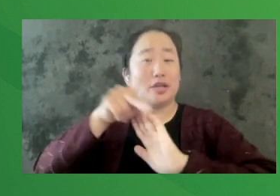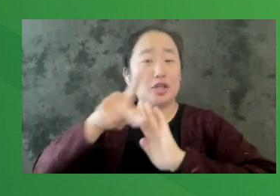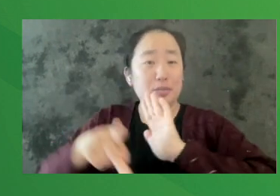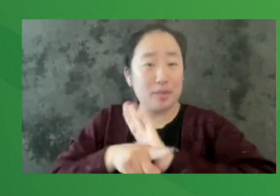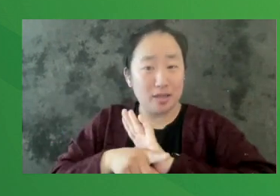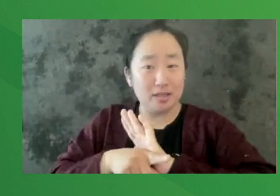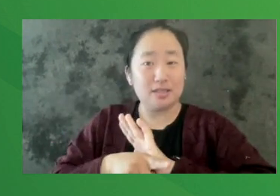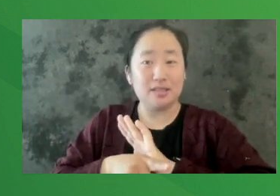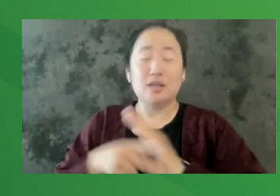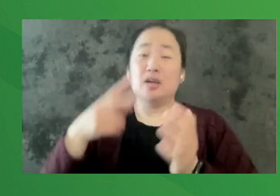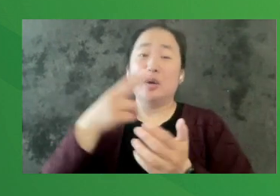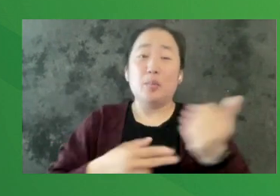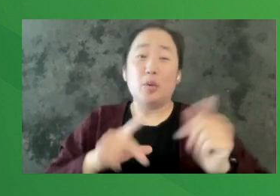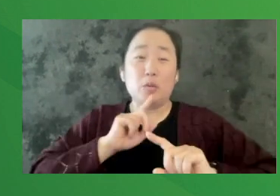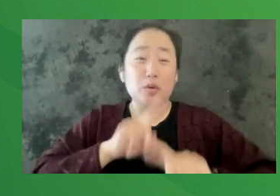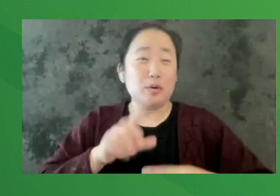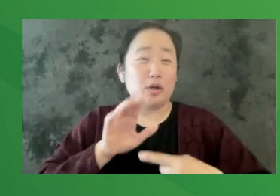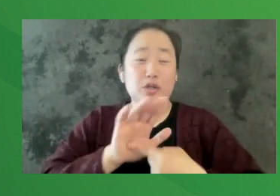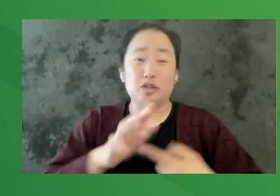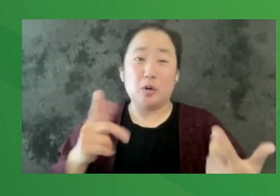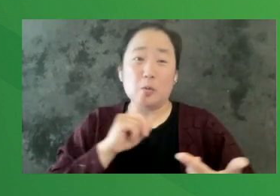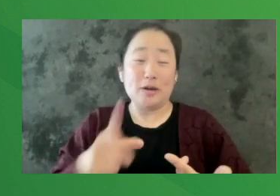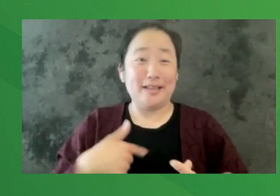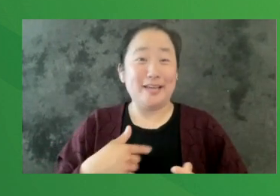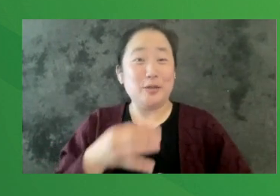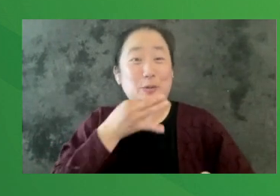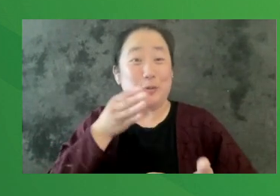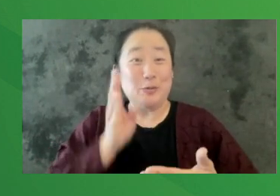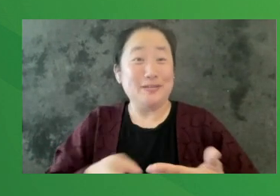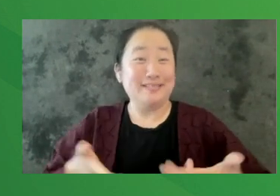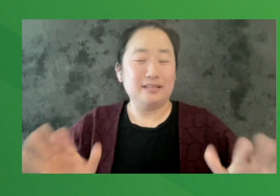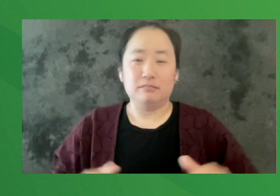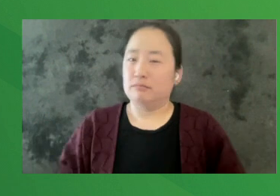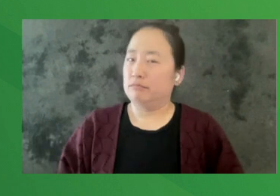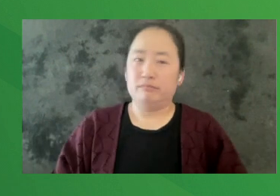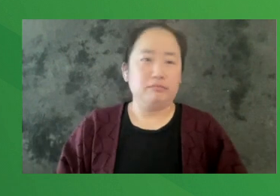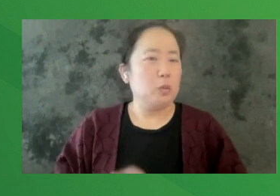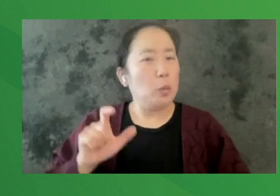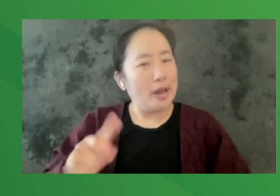long way to go in terms of strengthening climate change education policy in the United States.